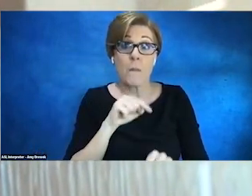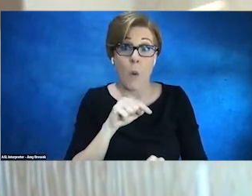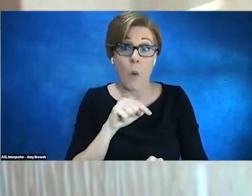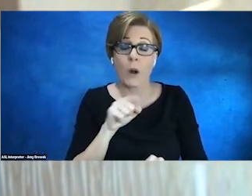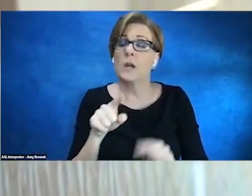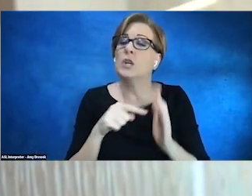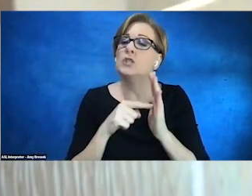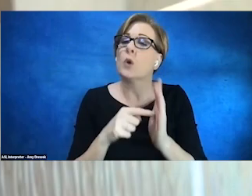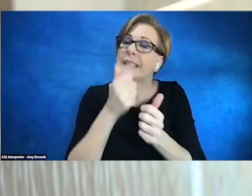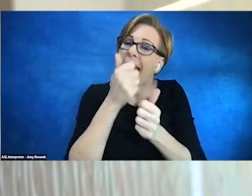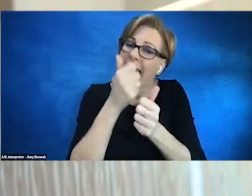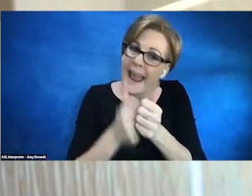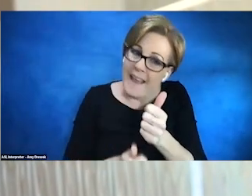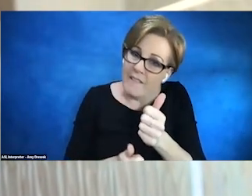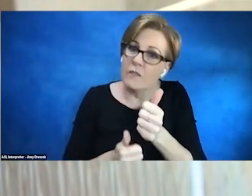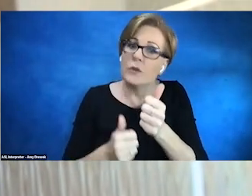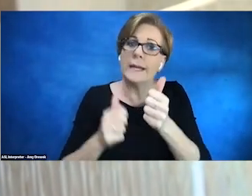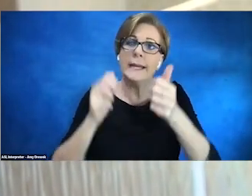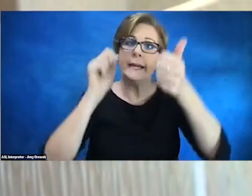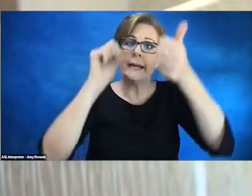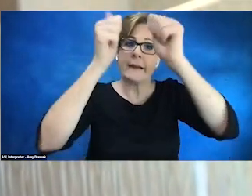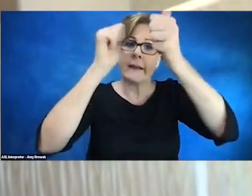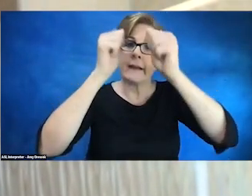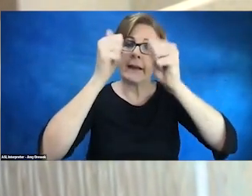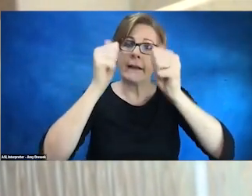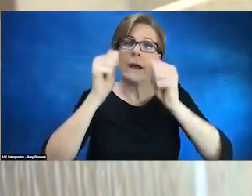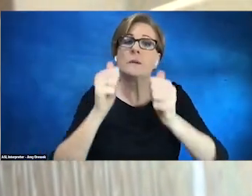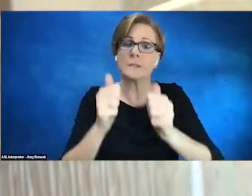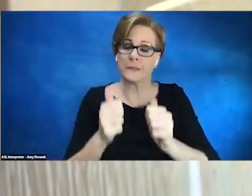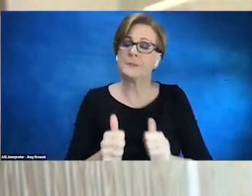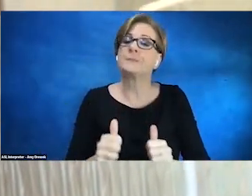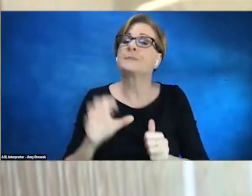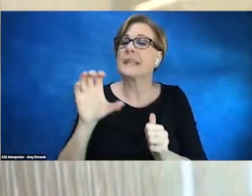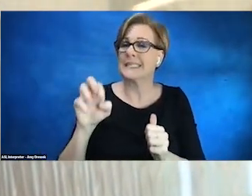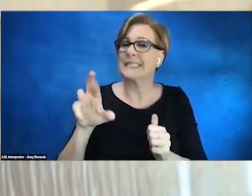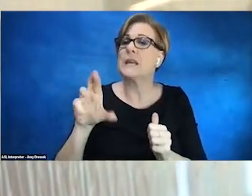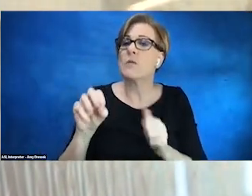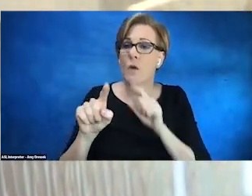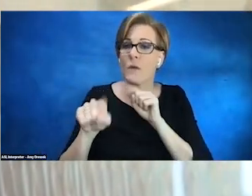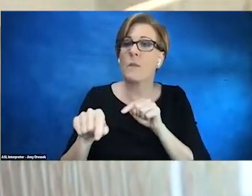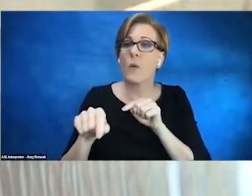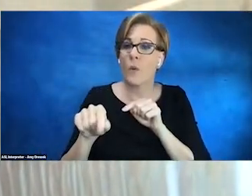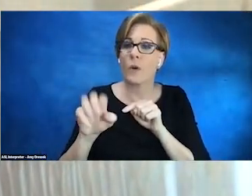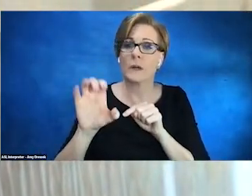contest on the ballot and the number of ballots that have been tallied for that contest and the